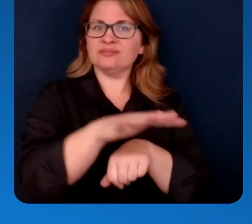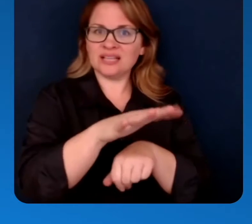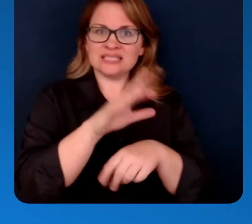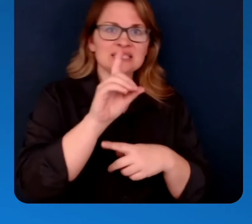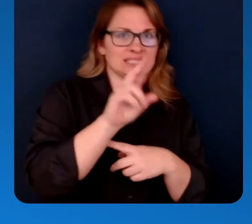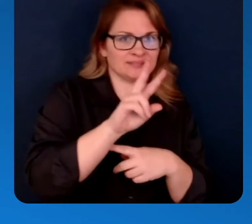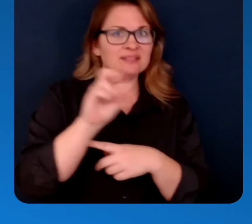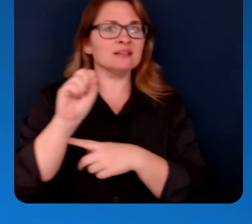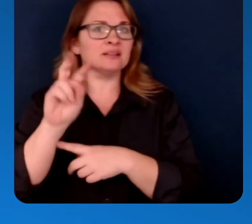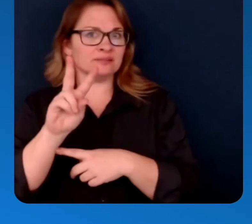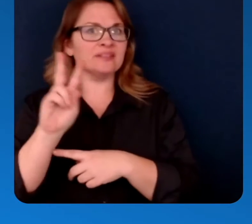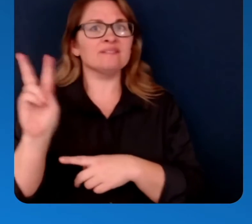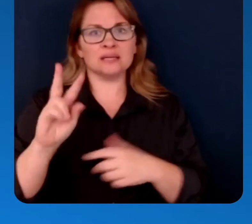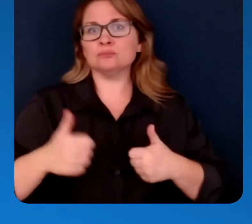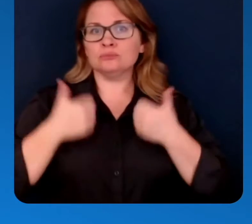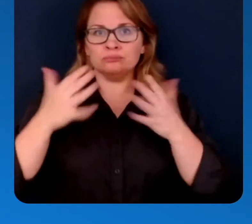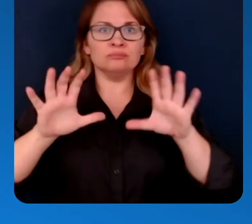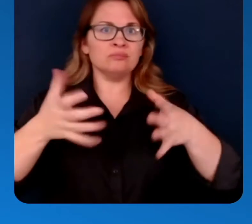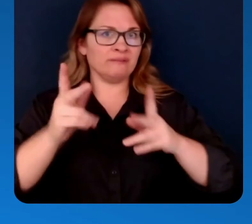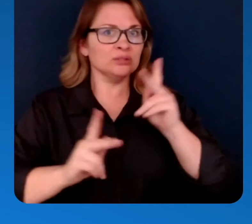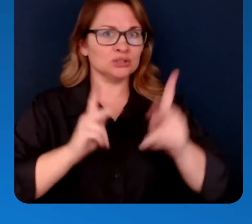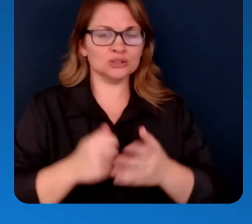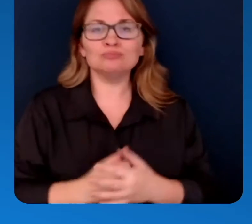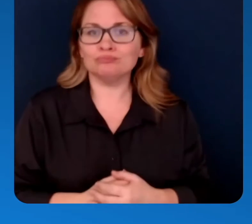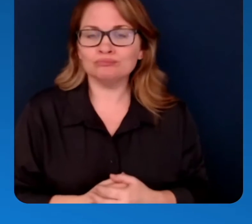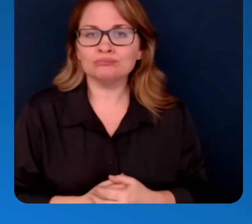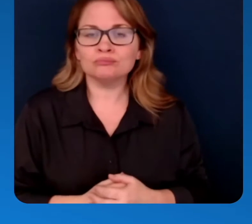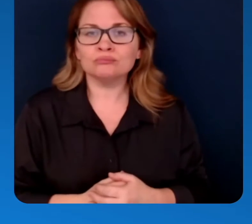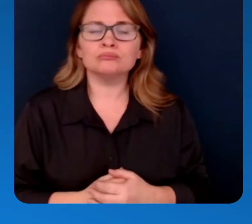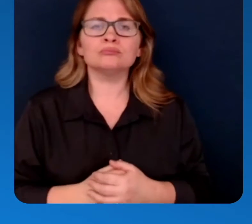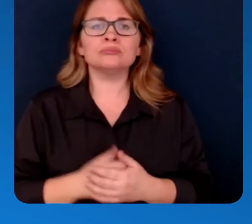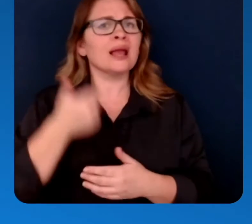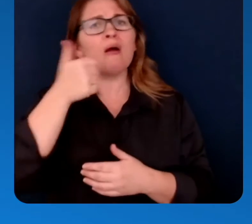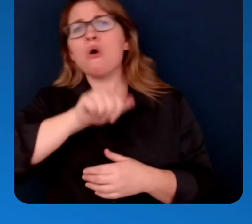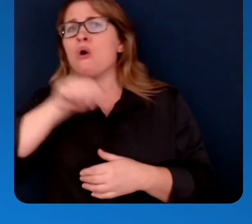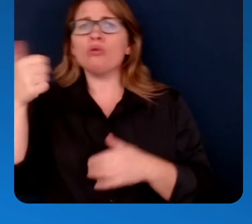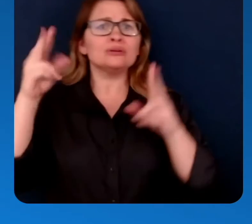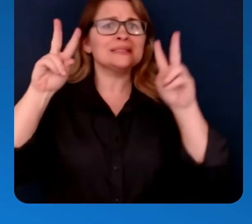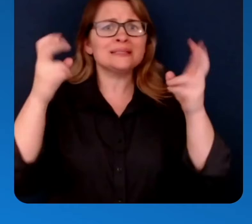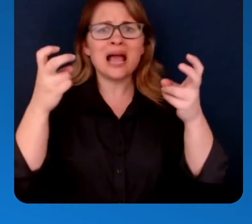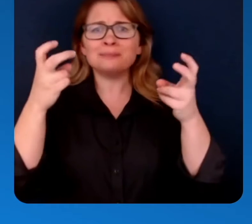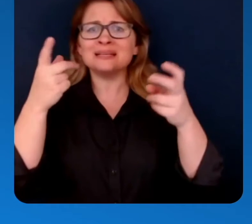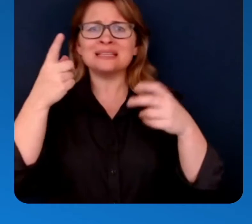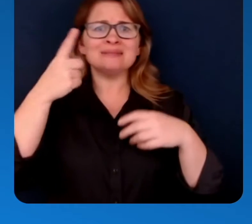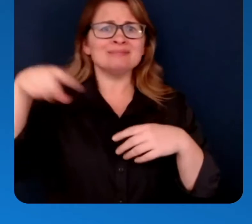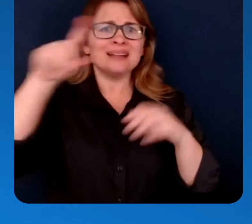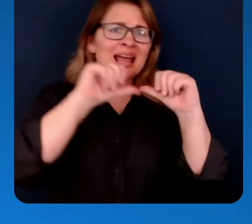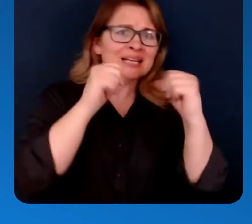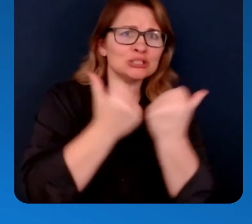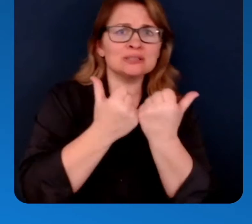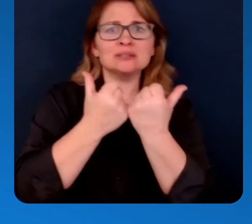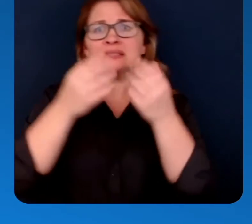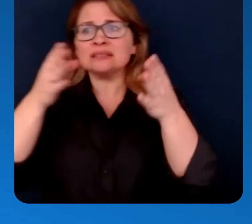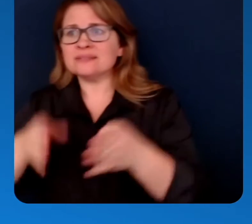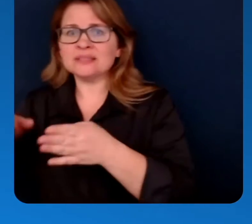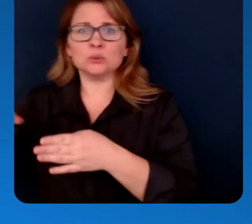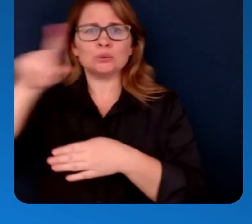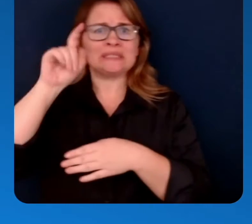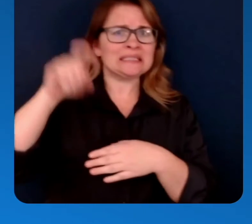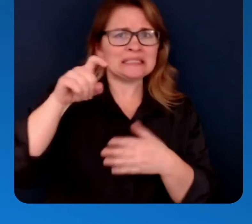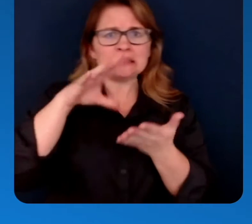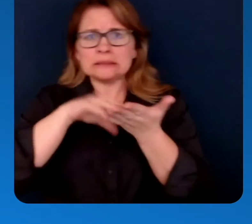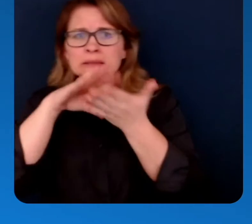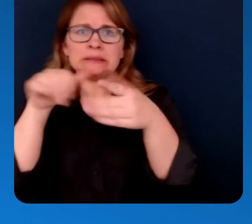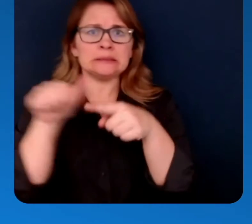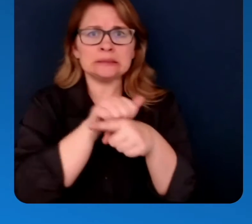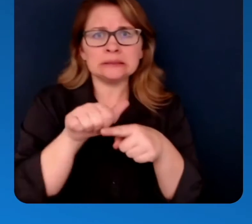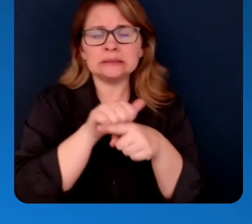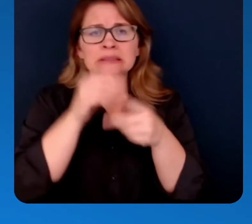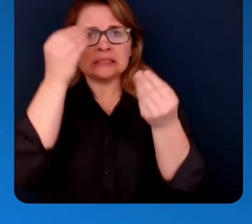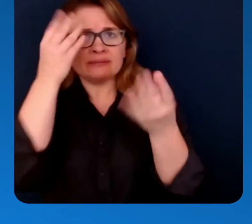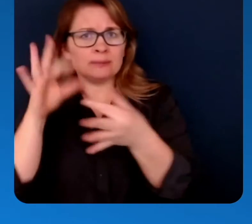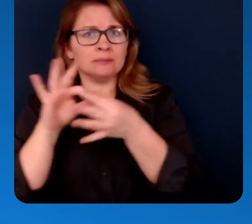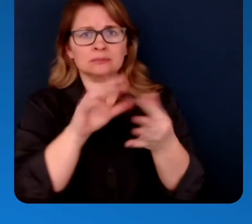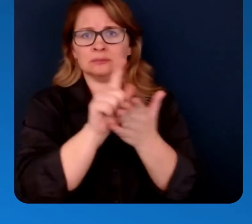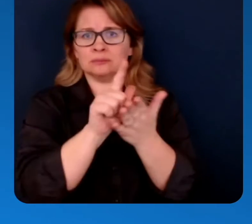We also provide other trainings upon request for agencies or individuals on any legal topic that has to do with domestic or sexual violence.